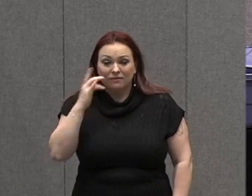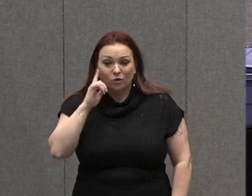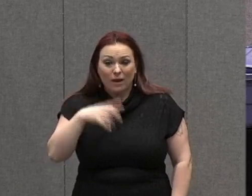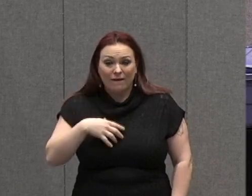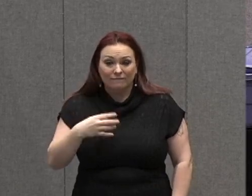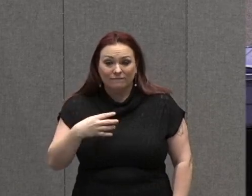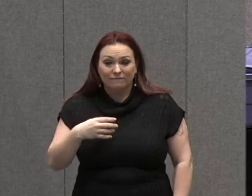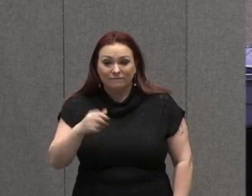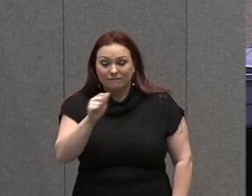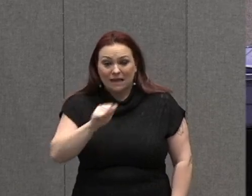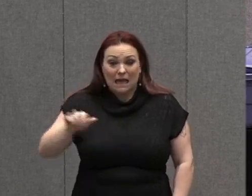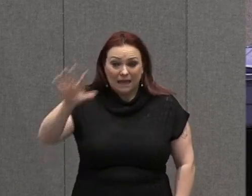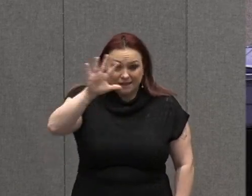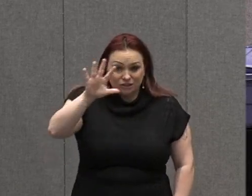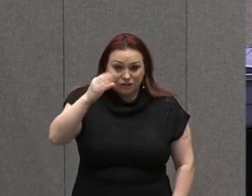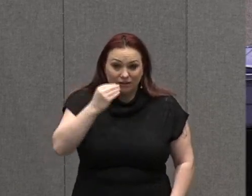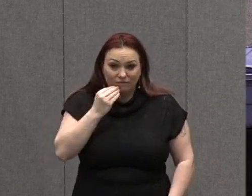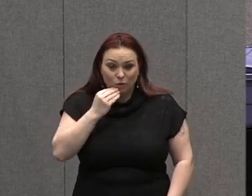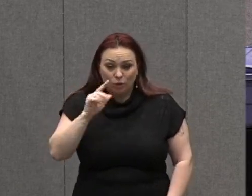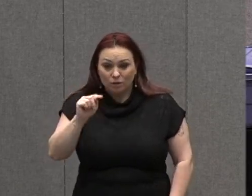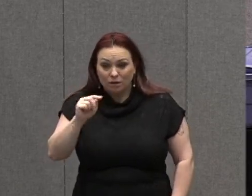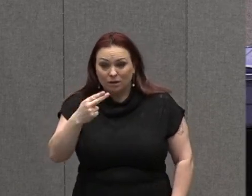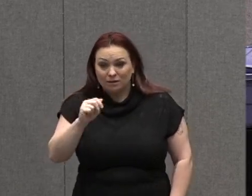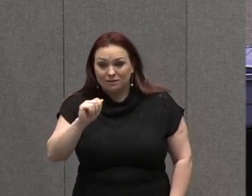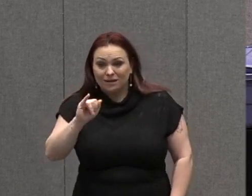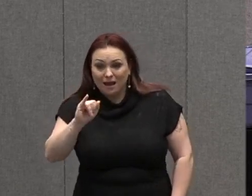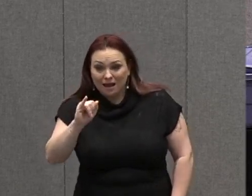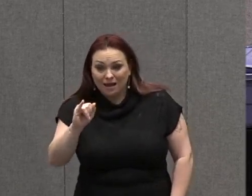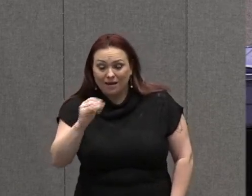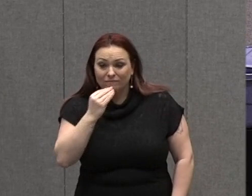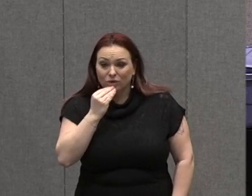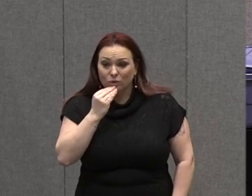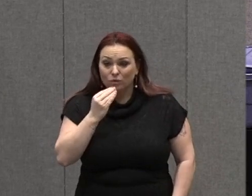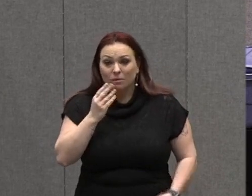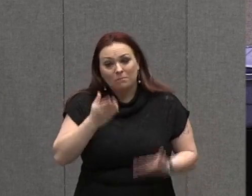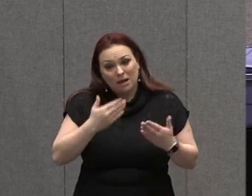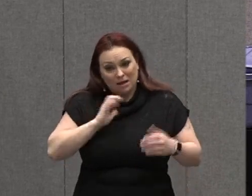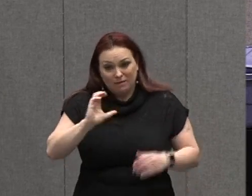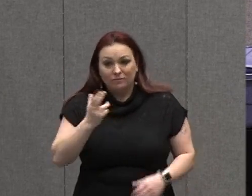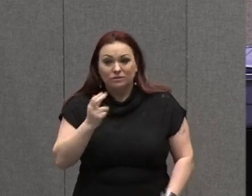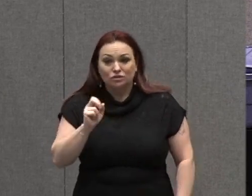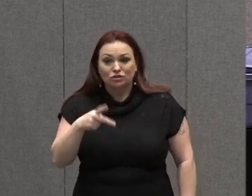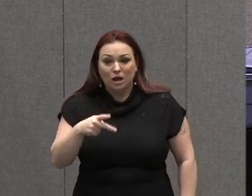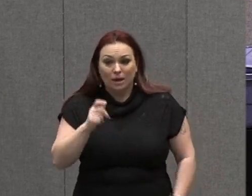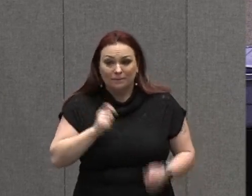like Thai food or Chinese food, you might have some chopsticks at home, and that also makes a nice sound but it's different.